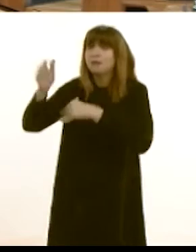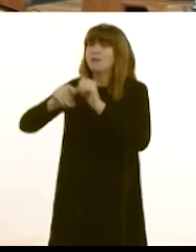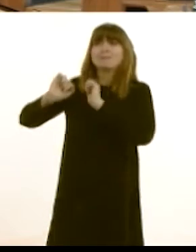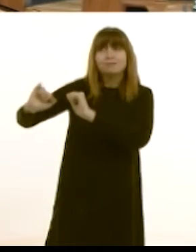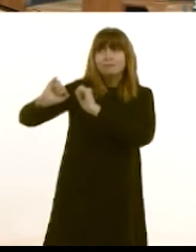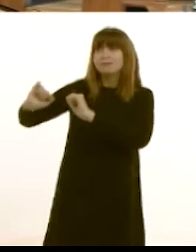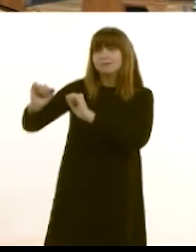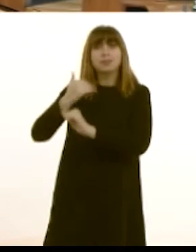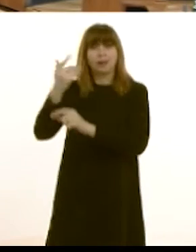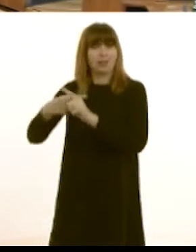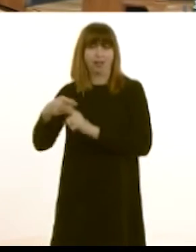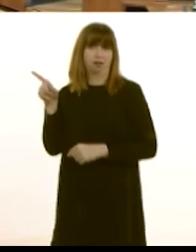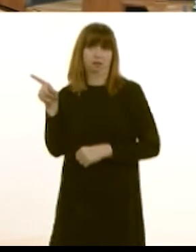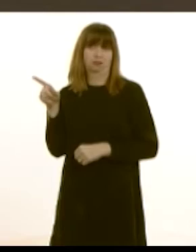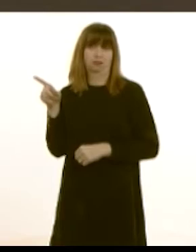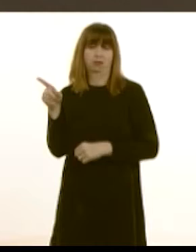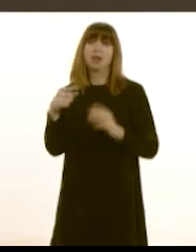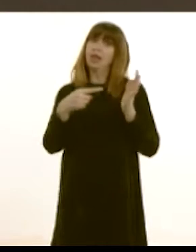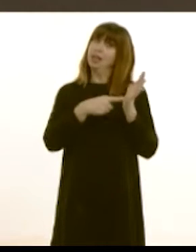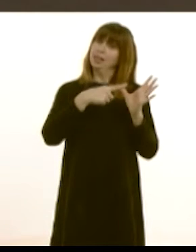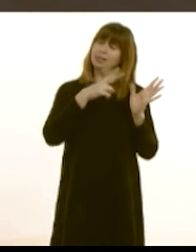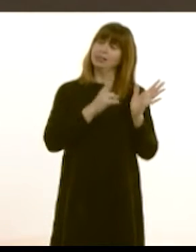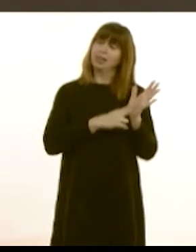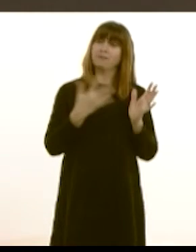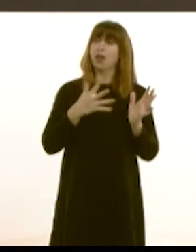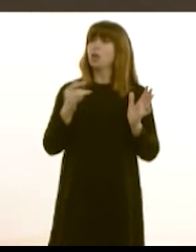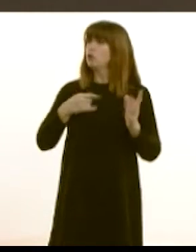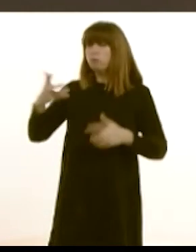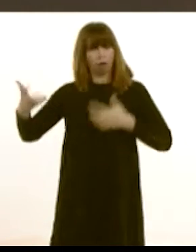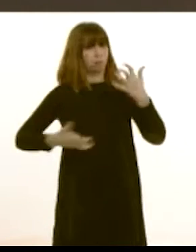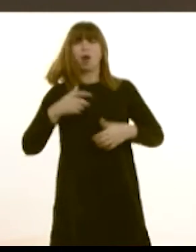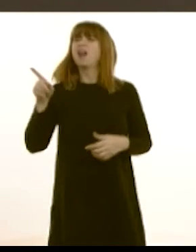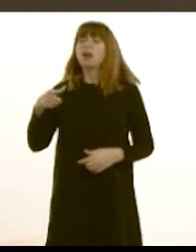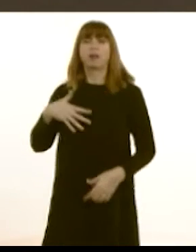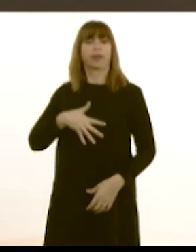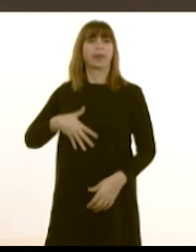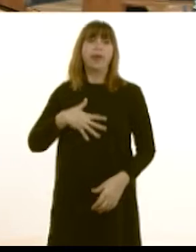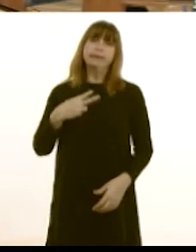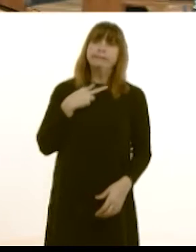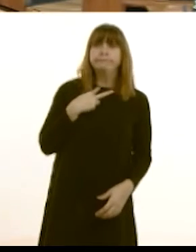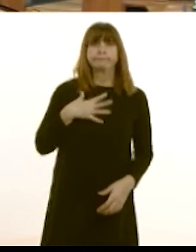When it comes to technical advice note 15ó Y Llywydd / The Presiding Officer: Order, order. Carwyn Jones: I mean, I know itís uncomfortable for them, but there we are, thatís the truth.